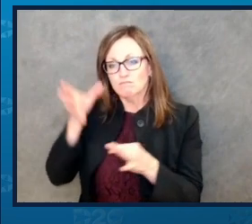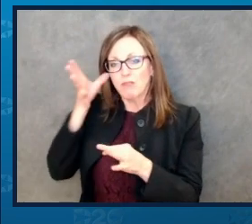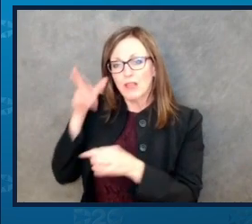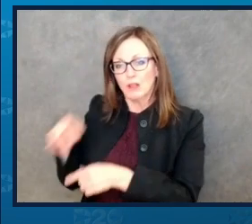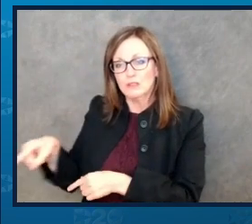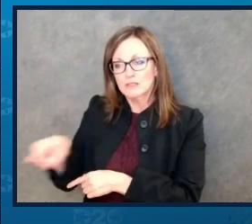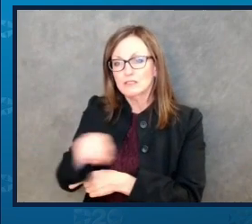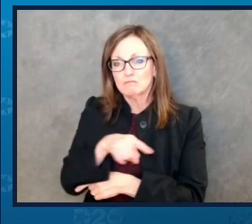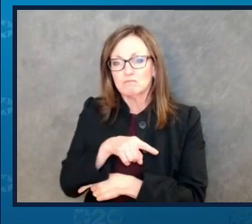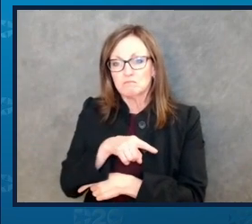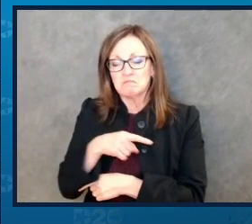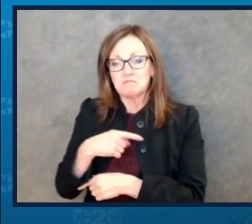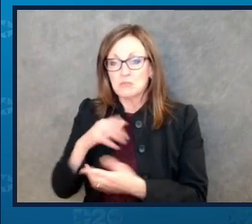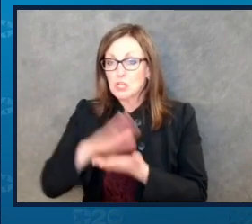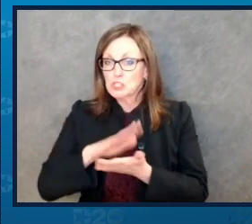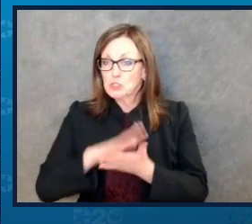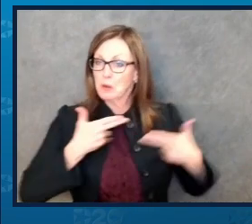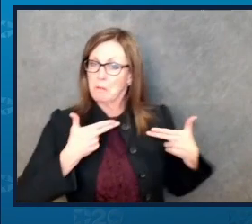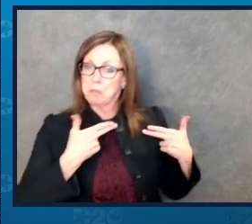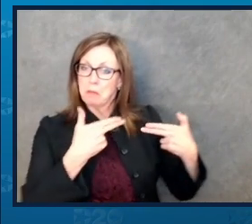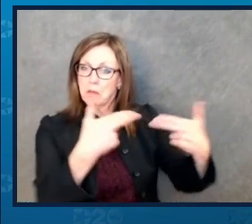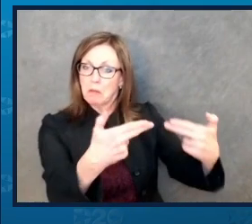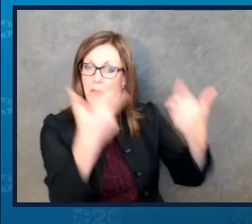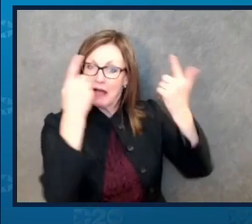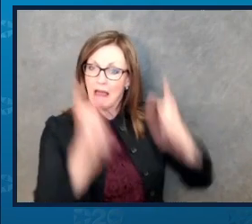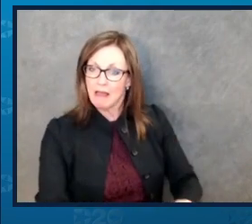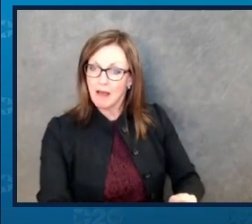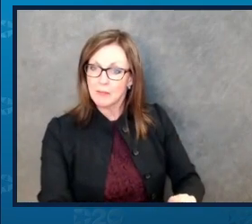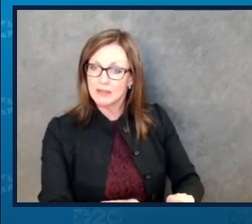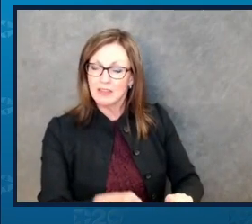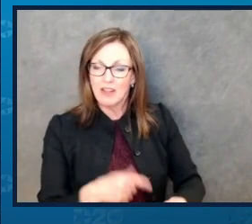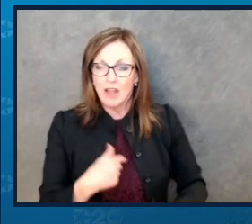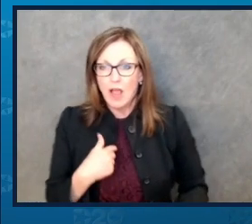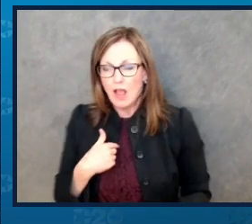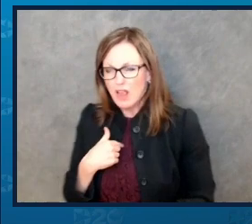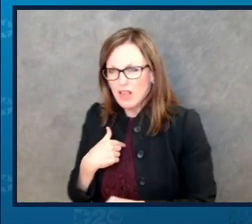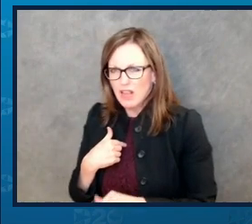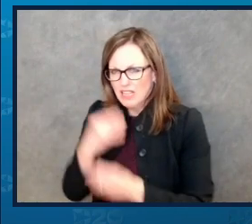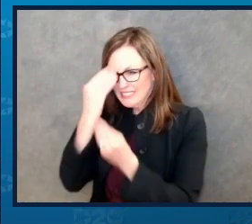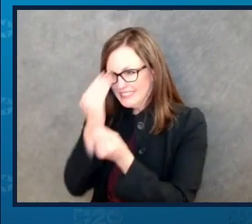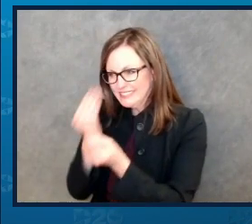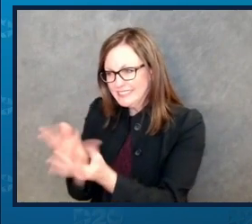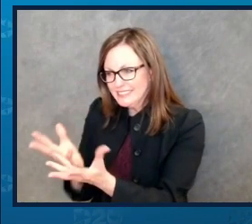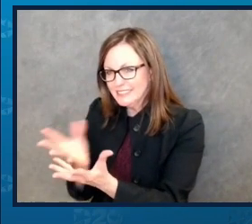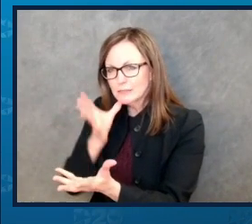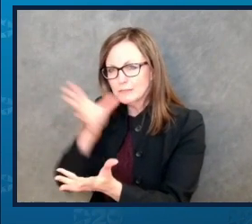PROMISE, I PROMISED THEM, AND I